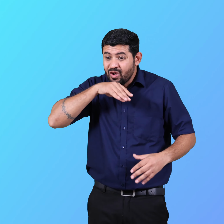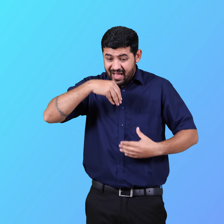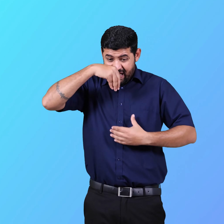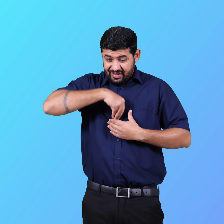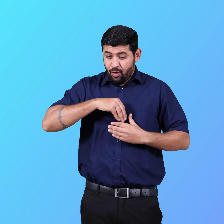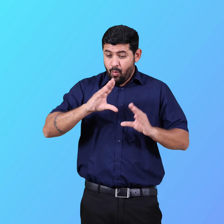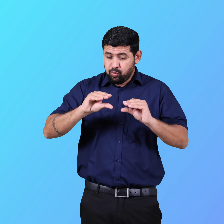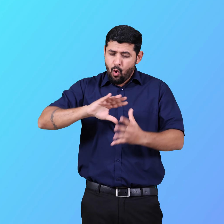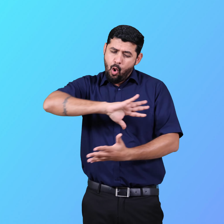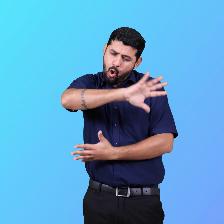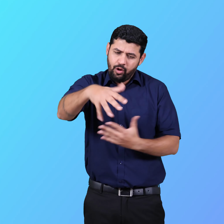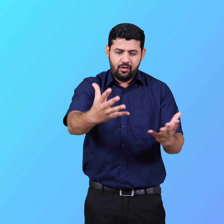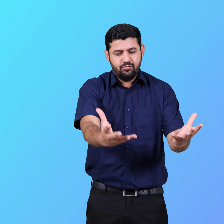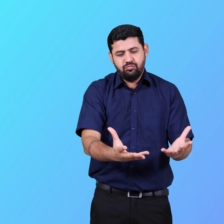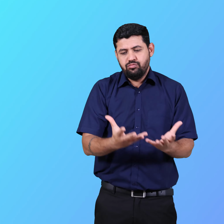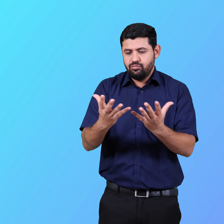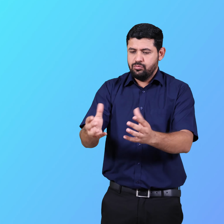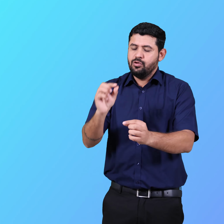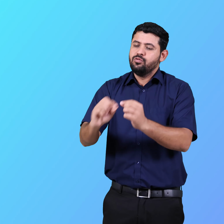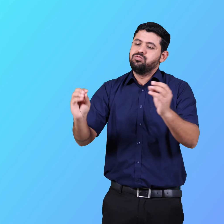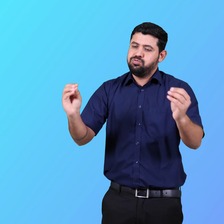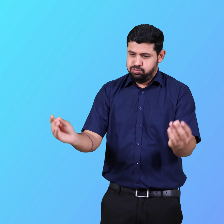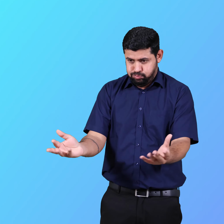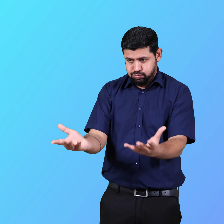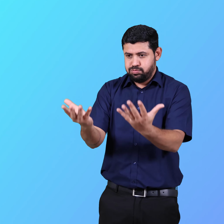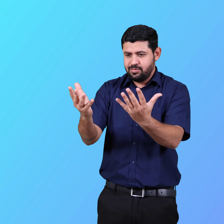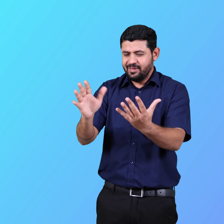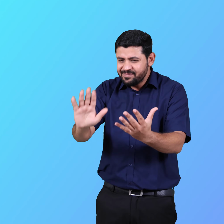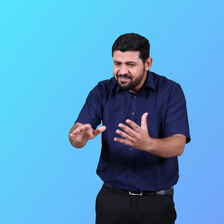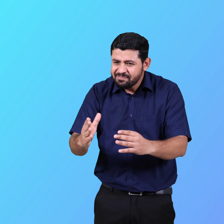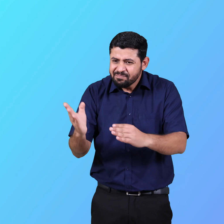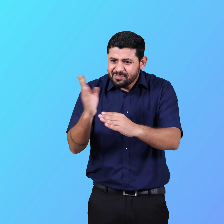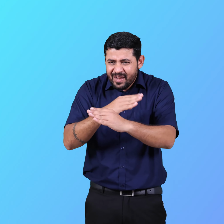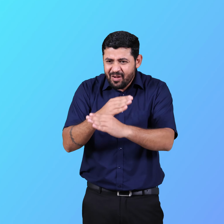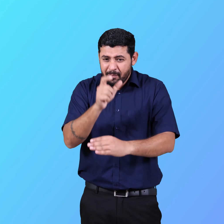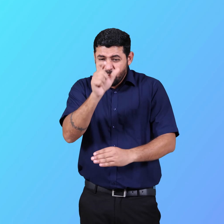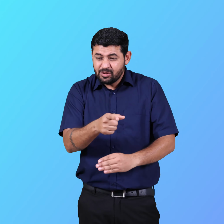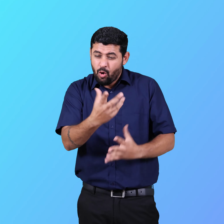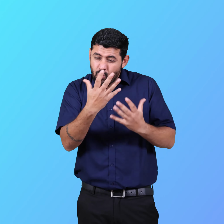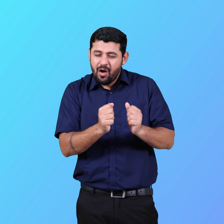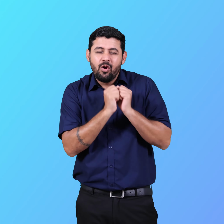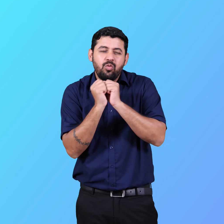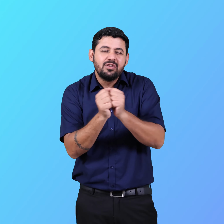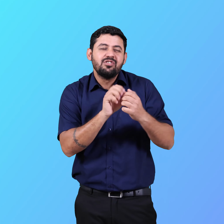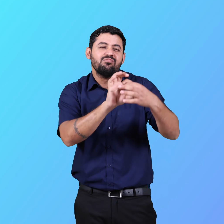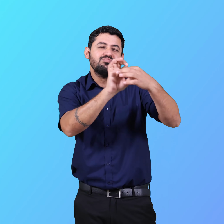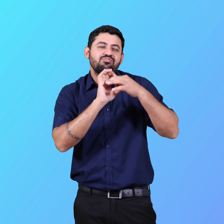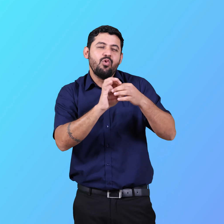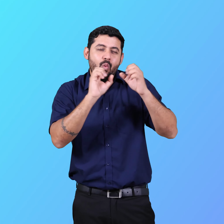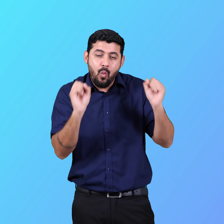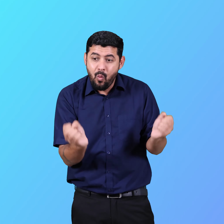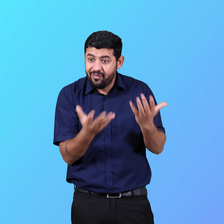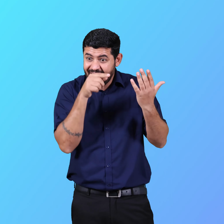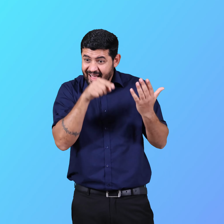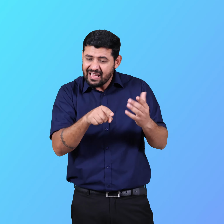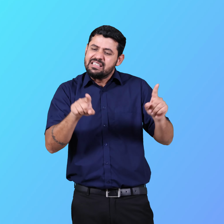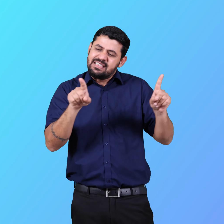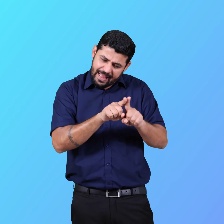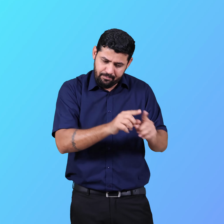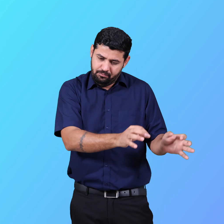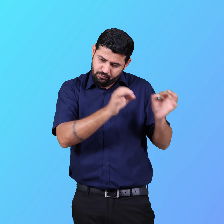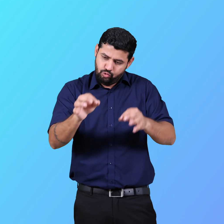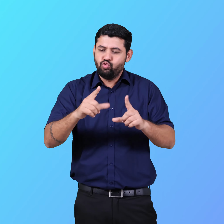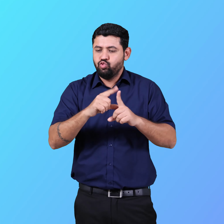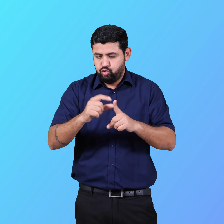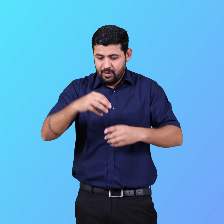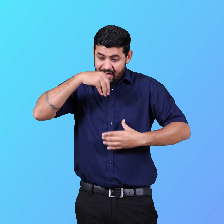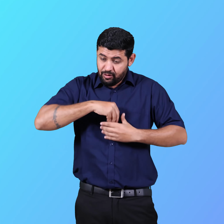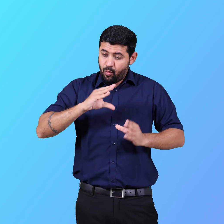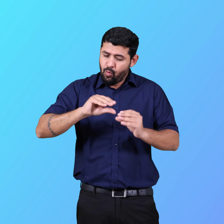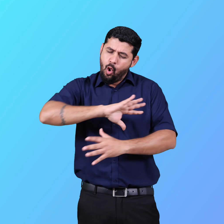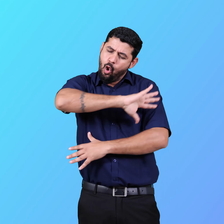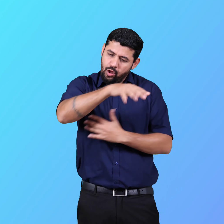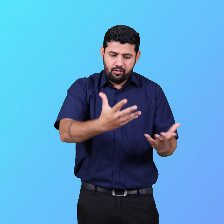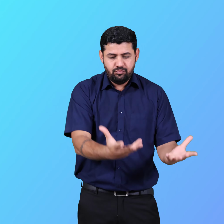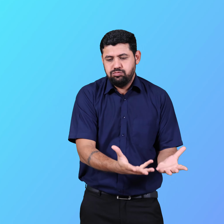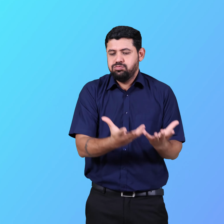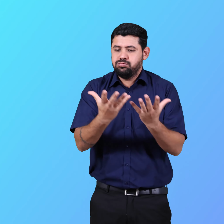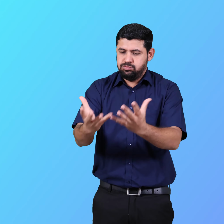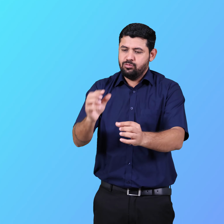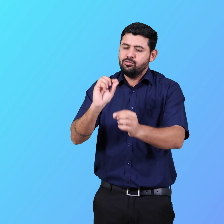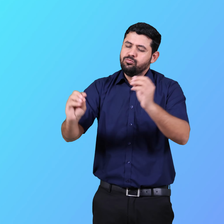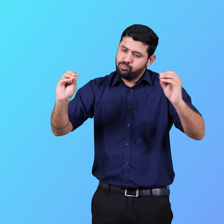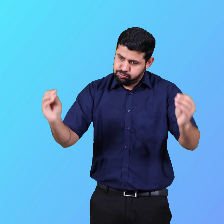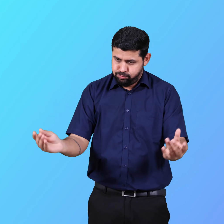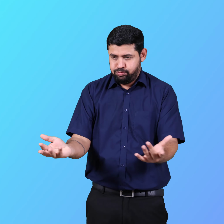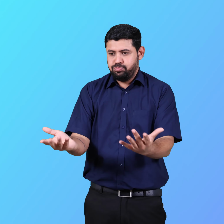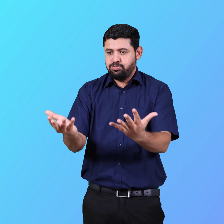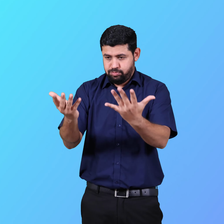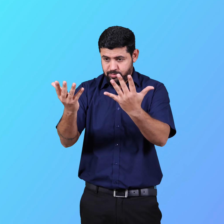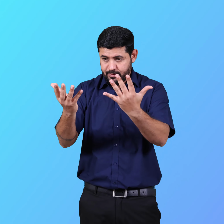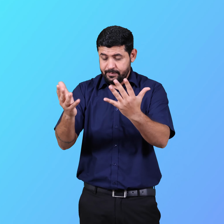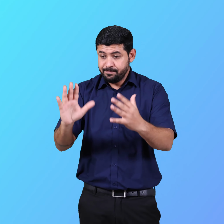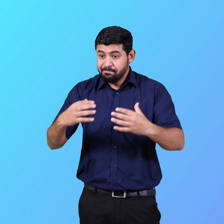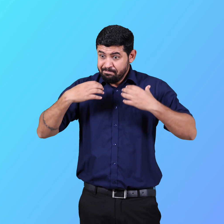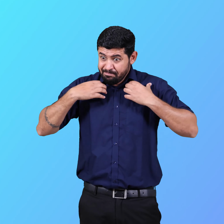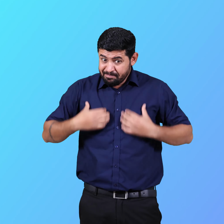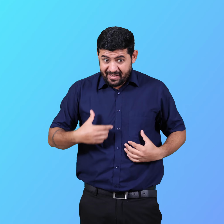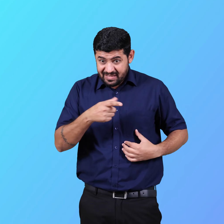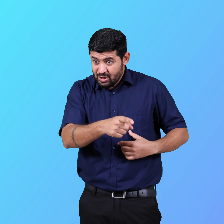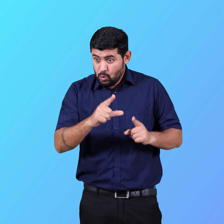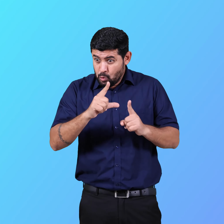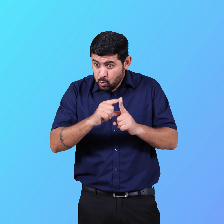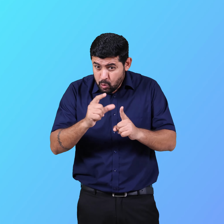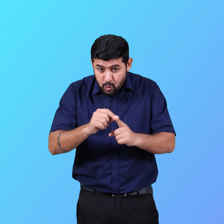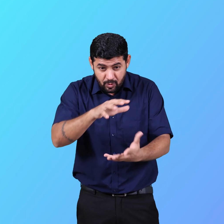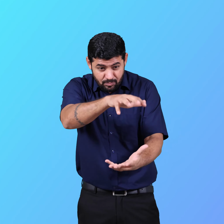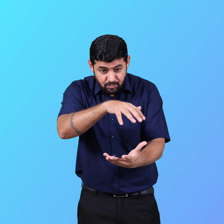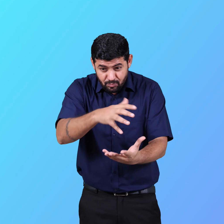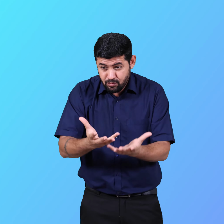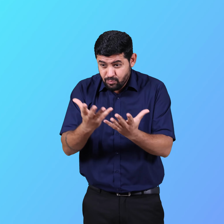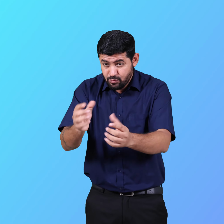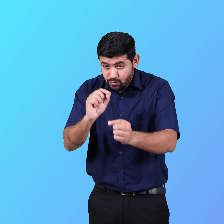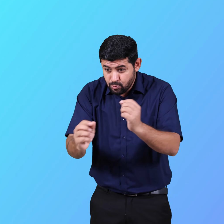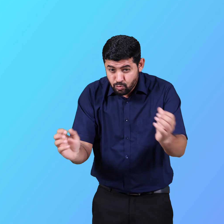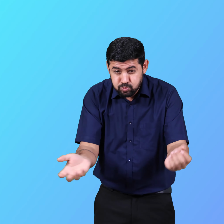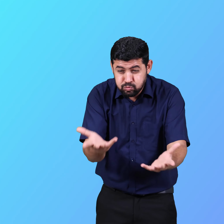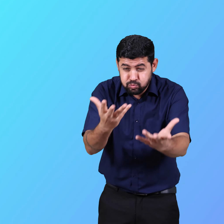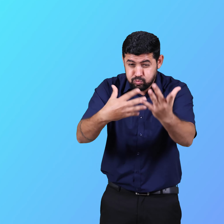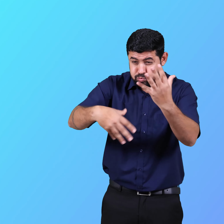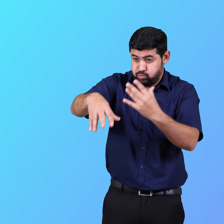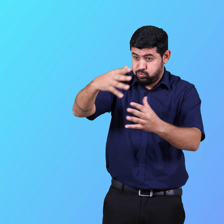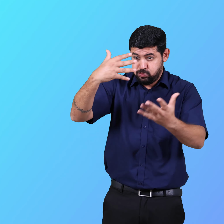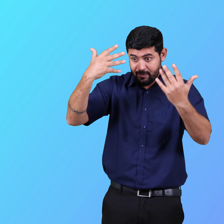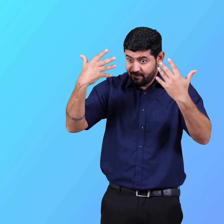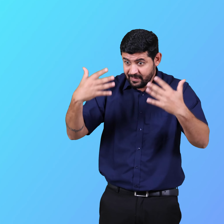The priest will burn all the goat’s fat on the altar, just as he does for the fellowship offerings.